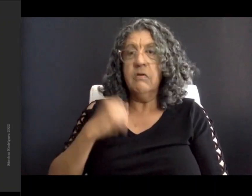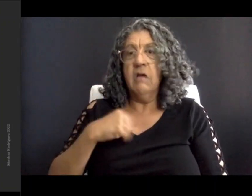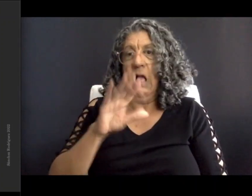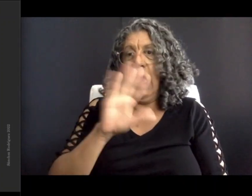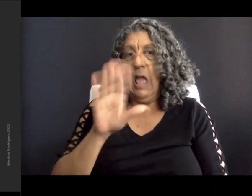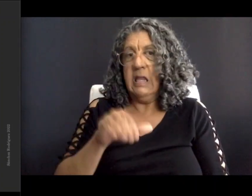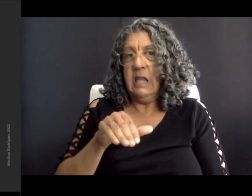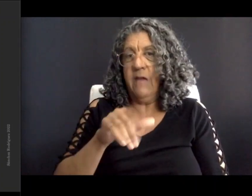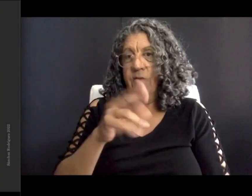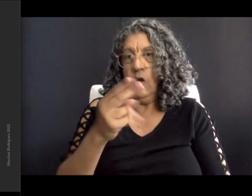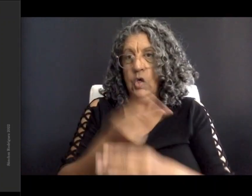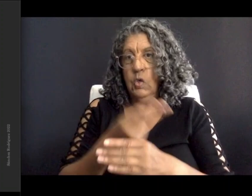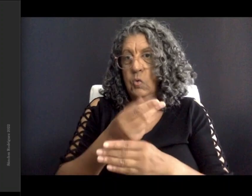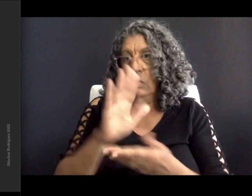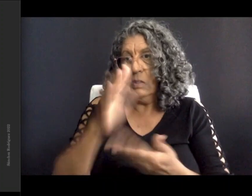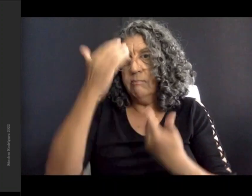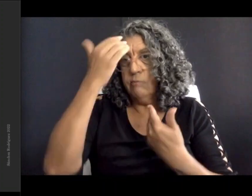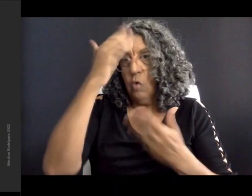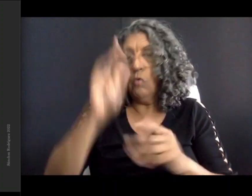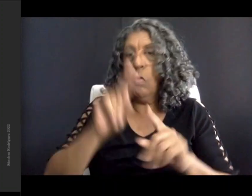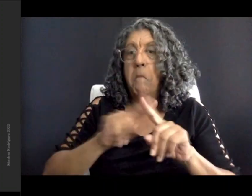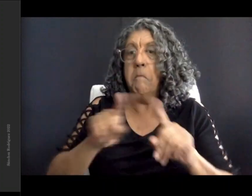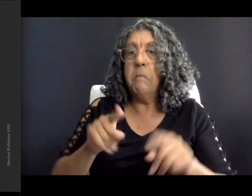My personal experience I've never used it